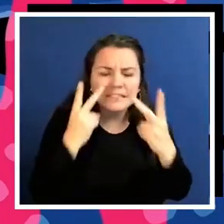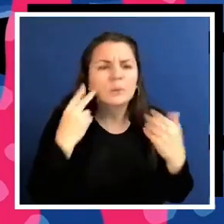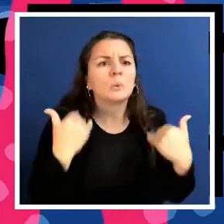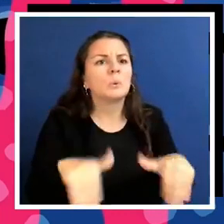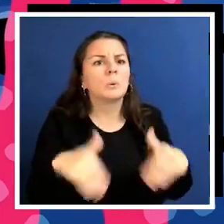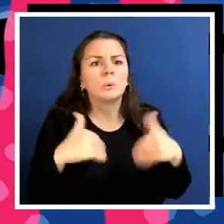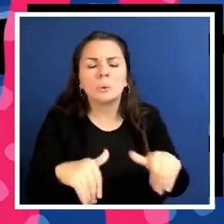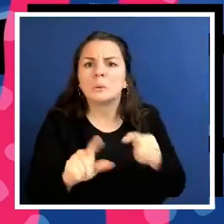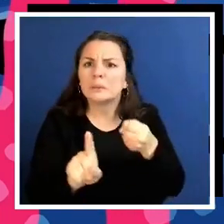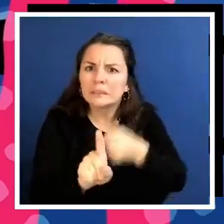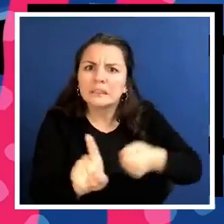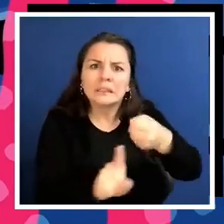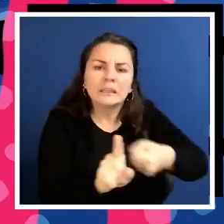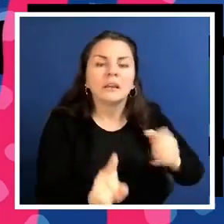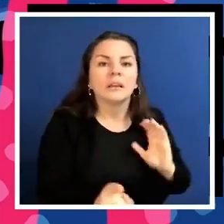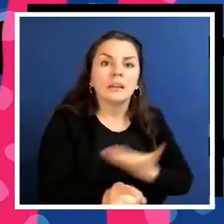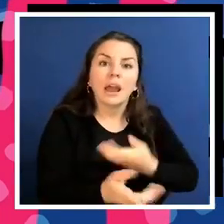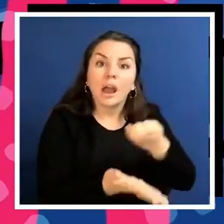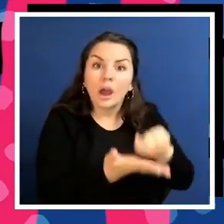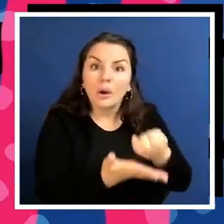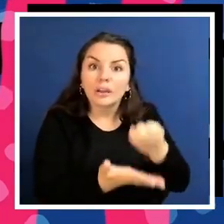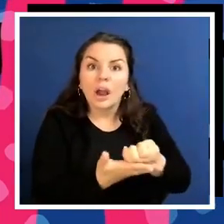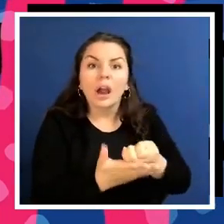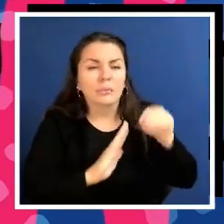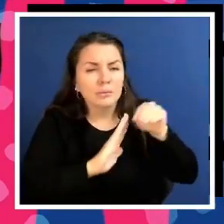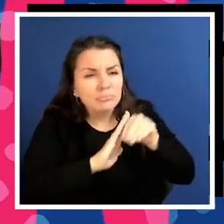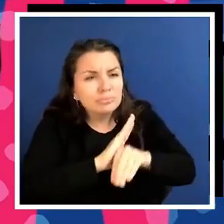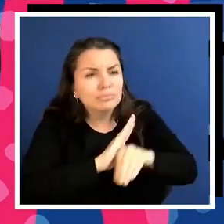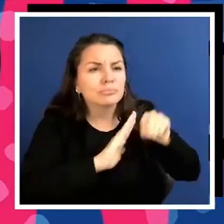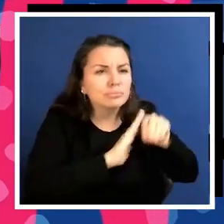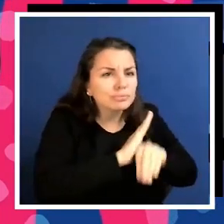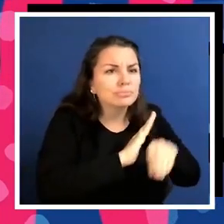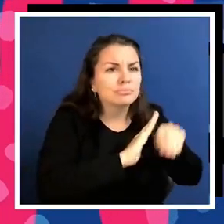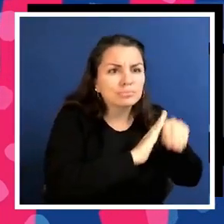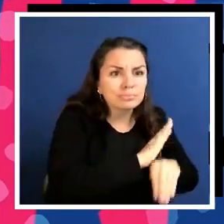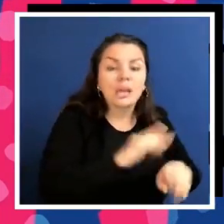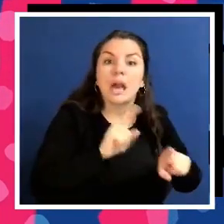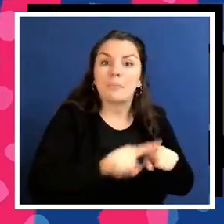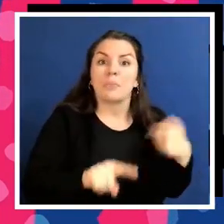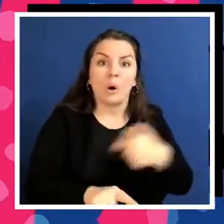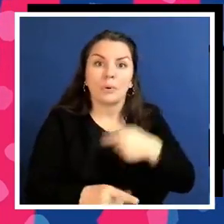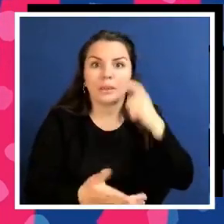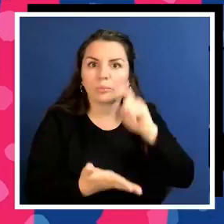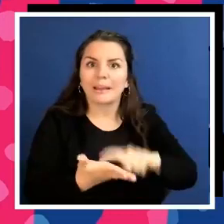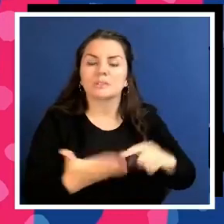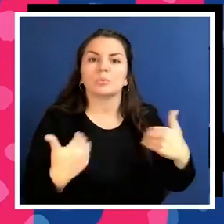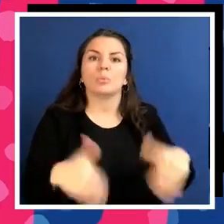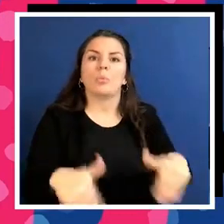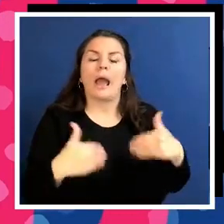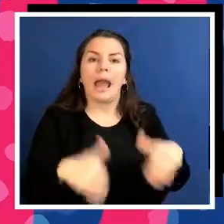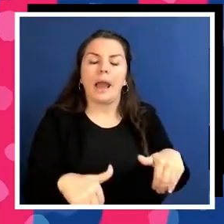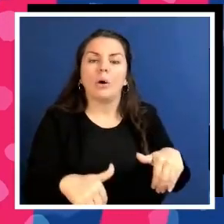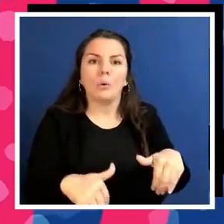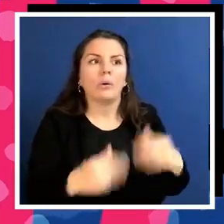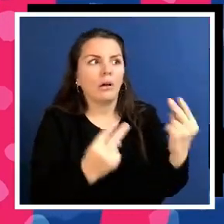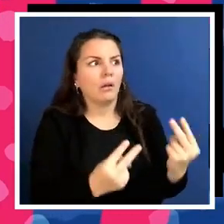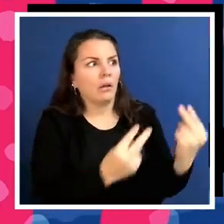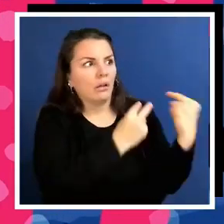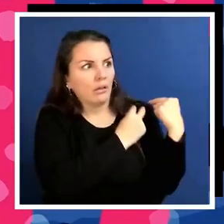AS WE ARE COMING OUT OF A GLOBAL PANDEMIC IN DEALING WITH